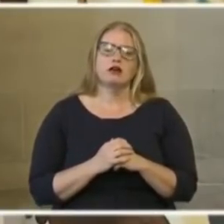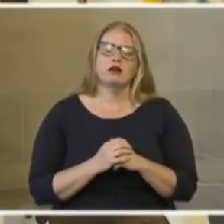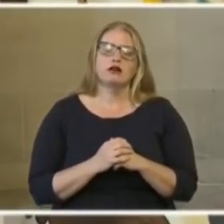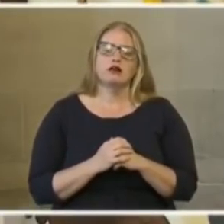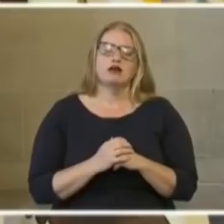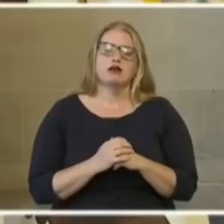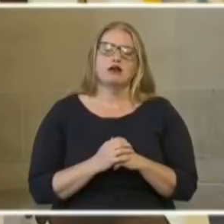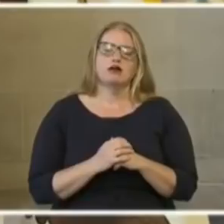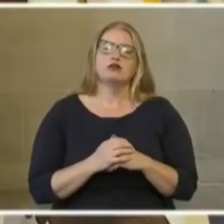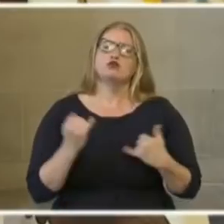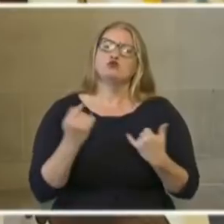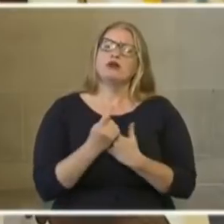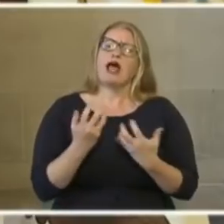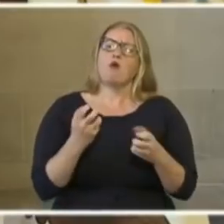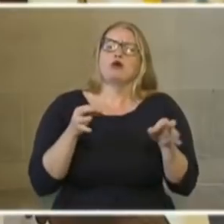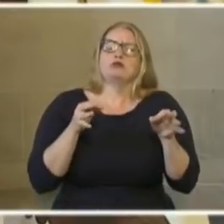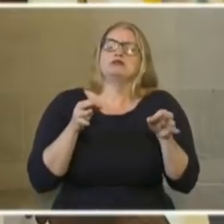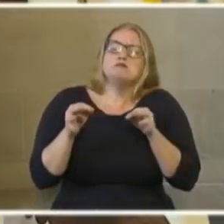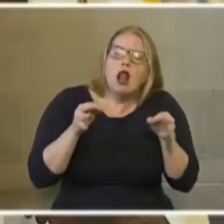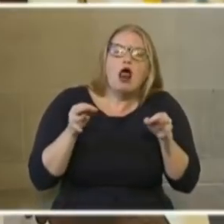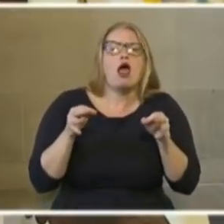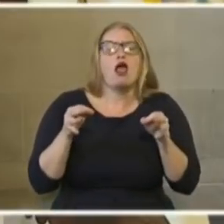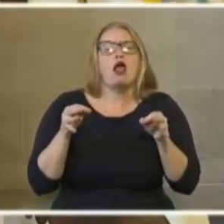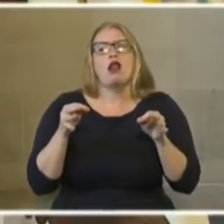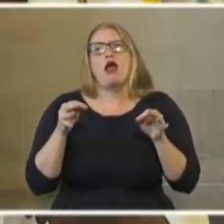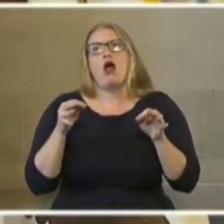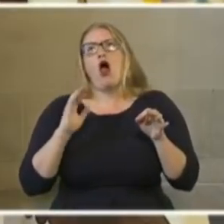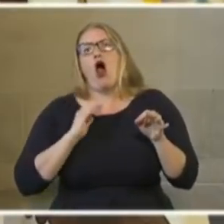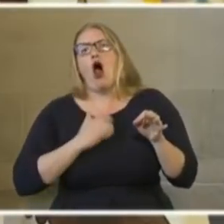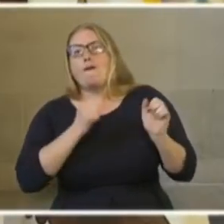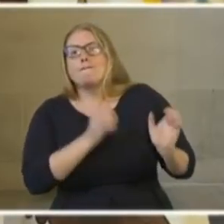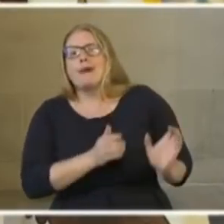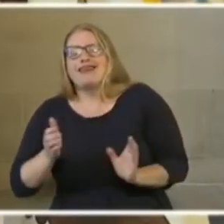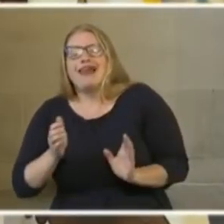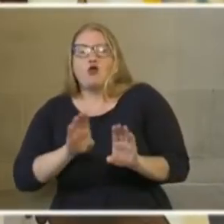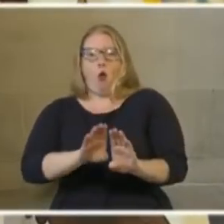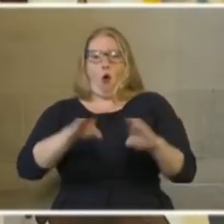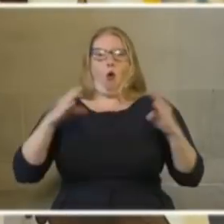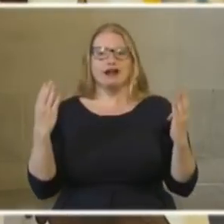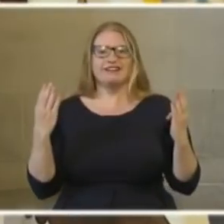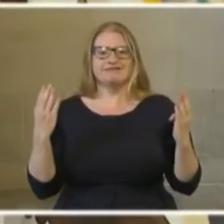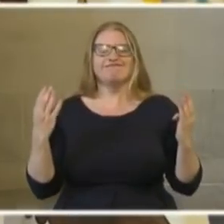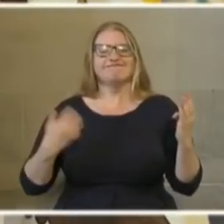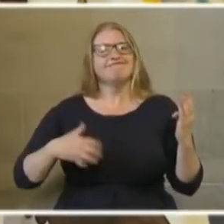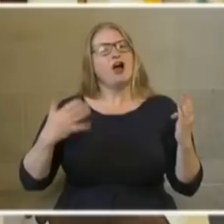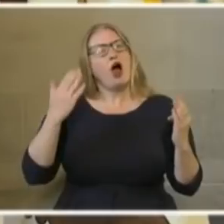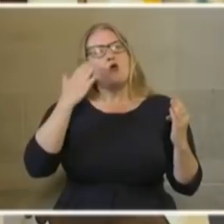STILL HAVING A NUMBER OF CHALLENGES. I WANT TO TALK A